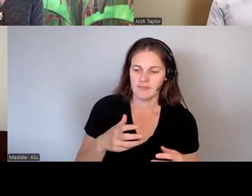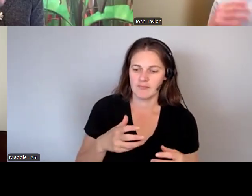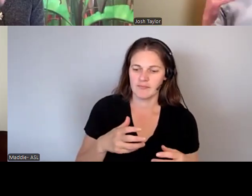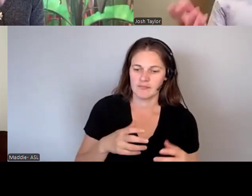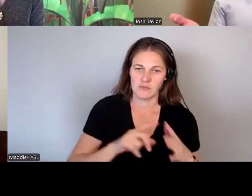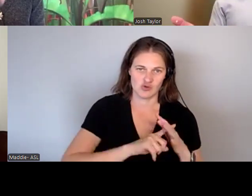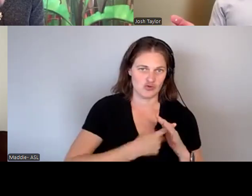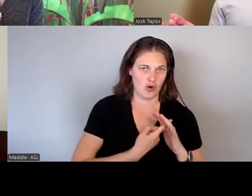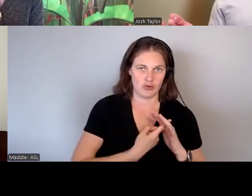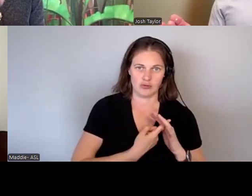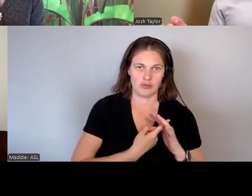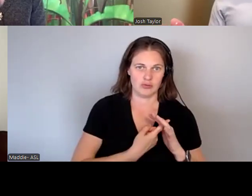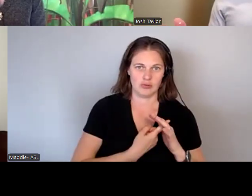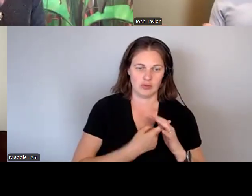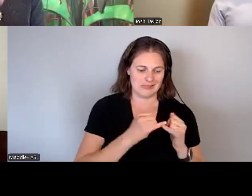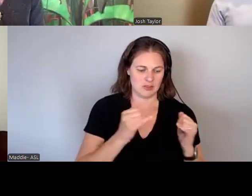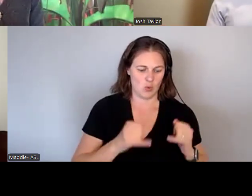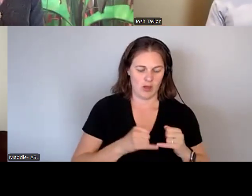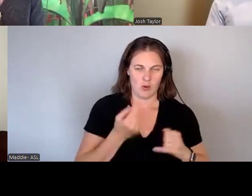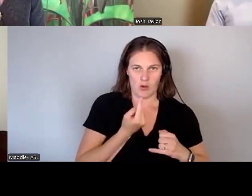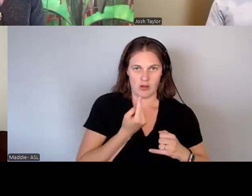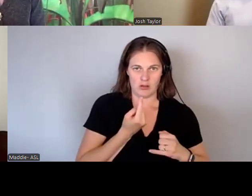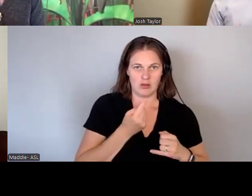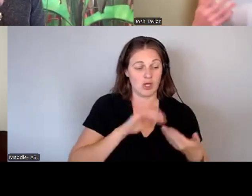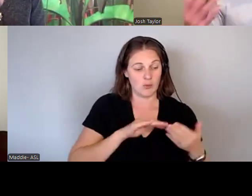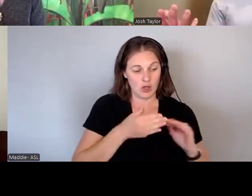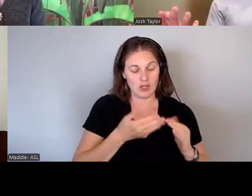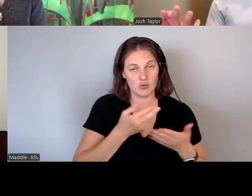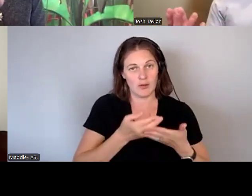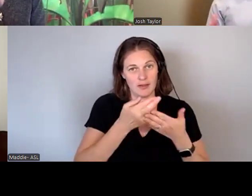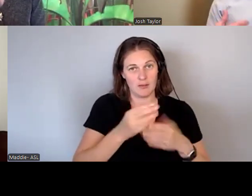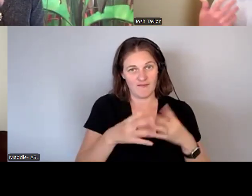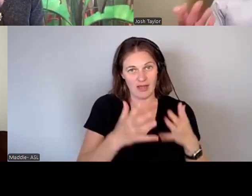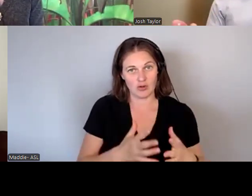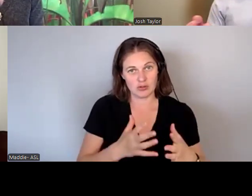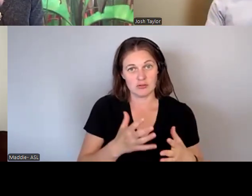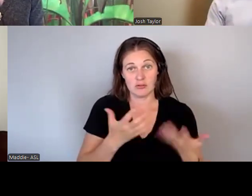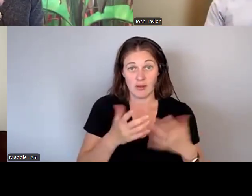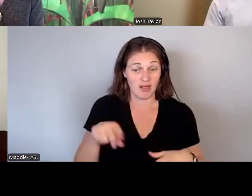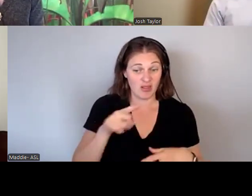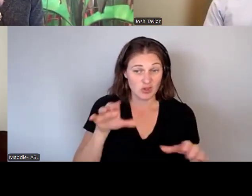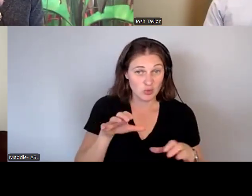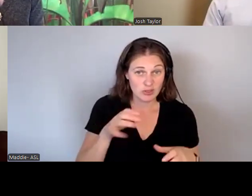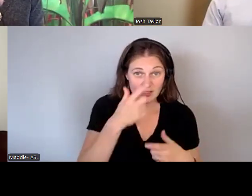you know, find one of these community rehabilitation providers. Maybe they're doing some interesting stuff, maybe you come across their website.